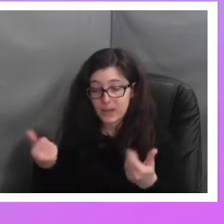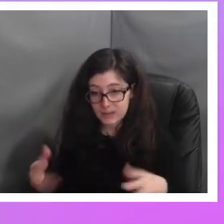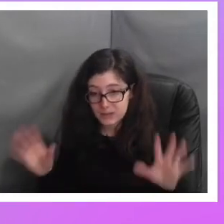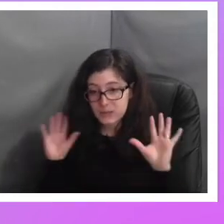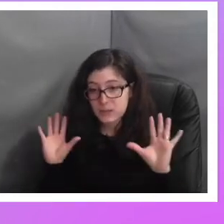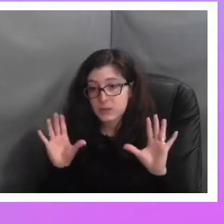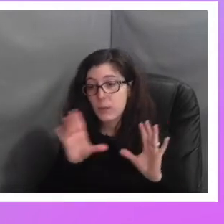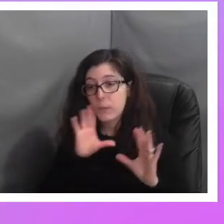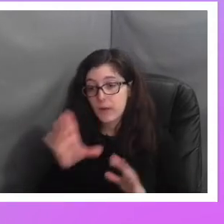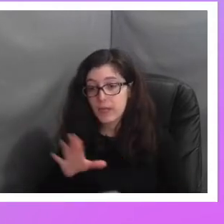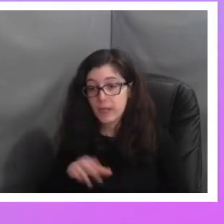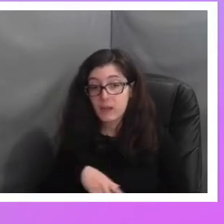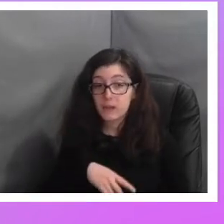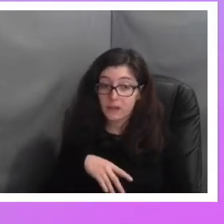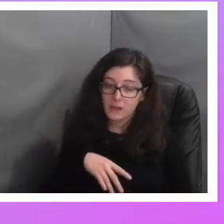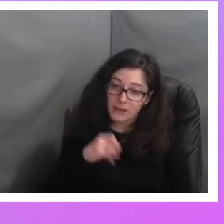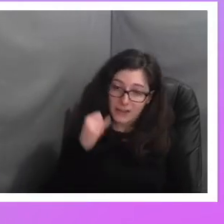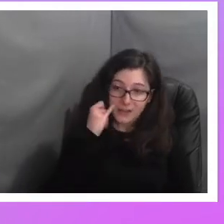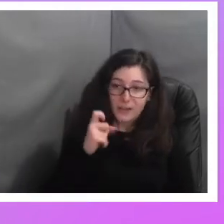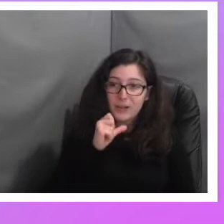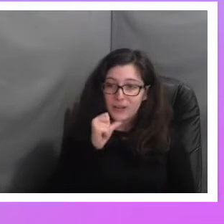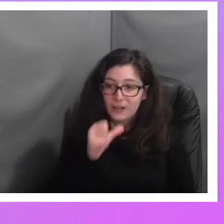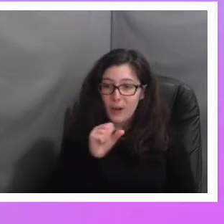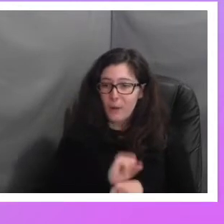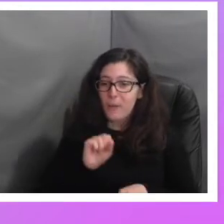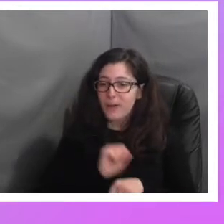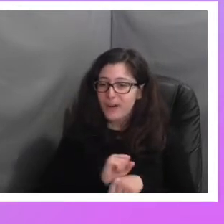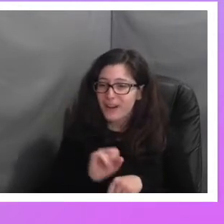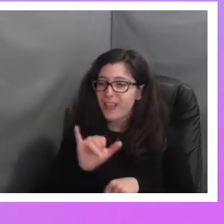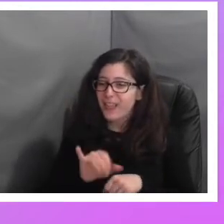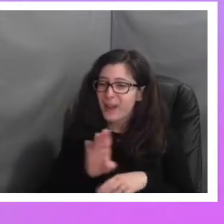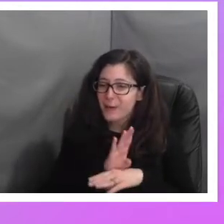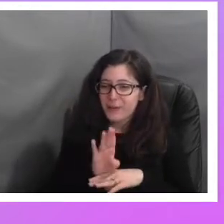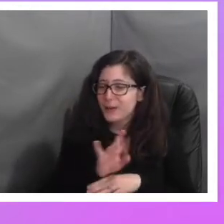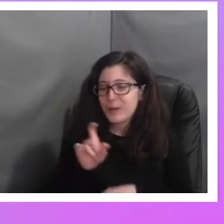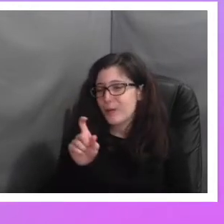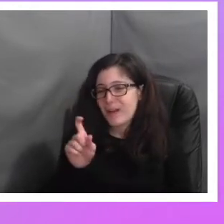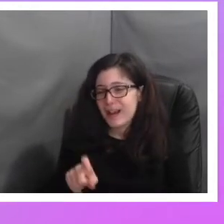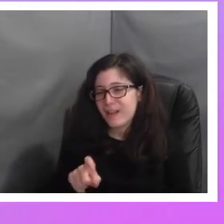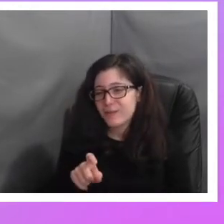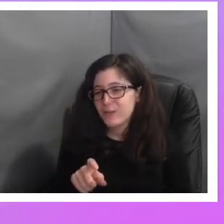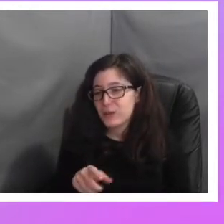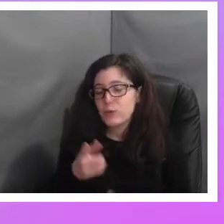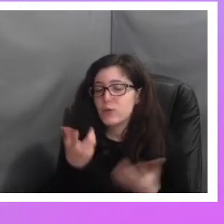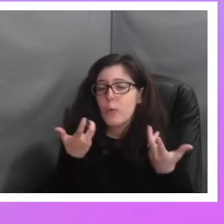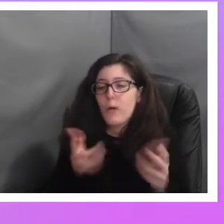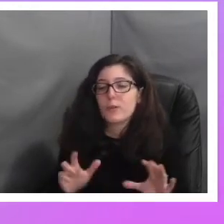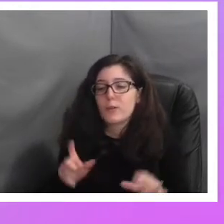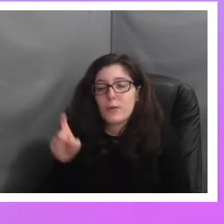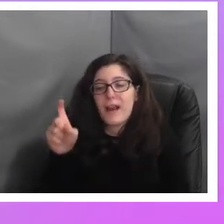when you're not in the technology accessibility business, is have to fix it yourself or pay somebody else to fix it.